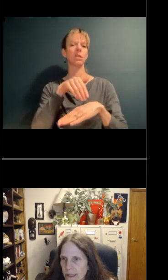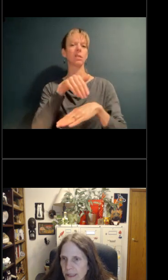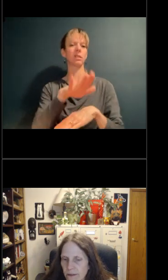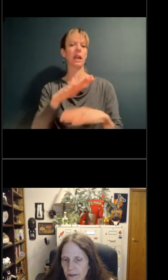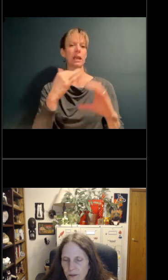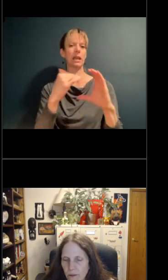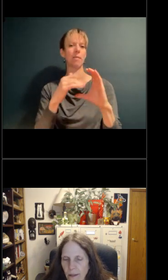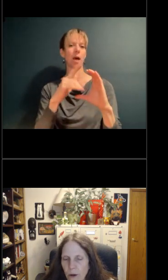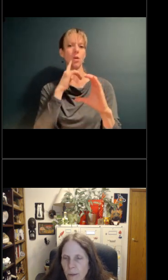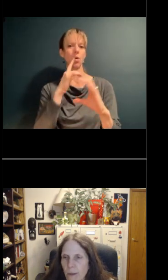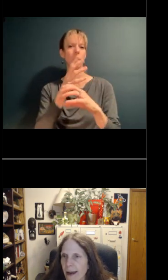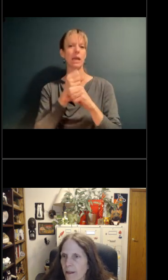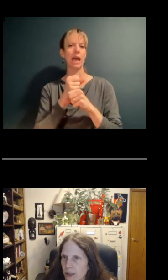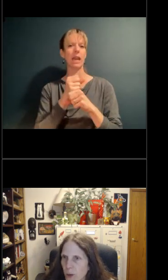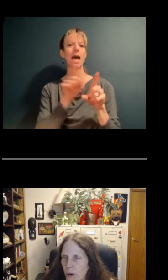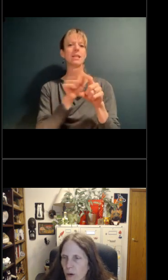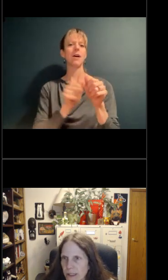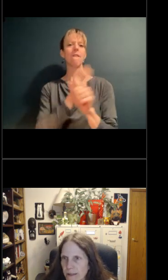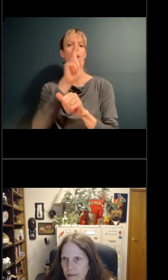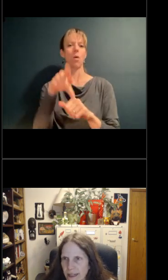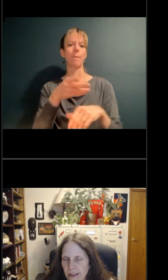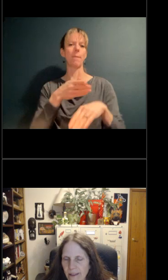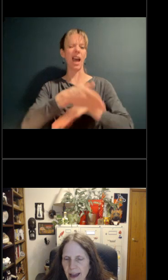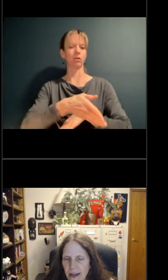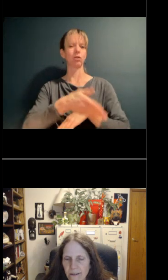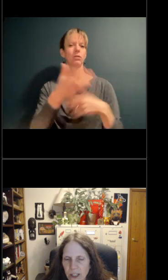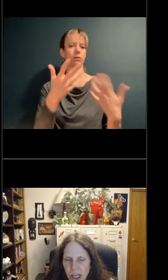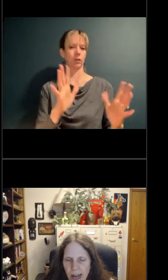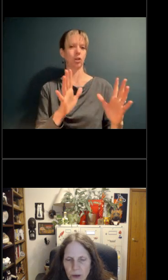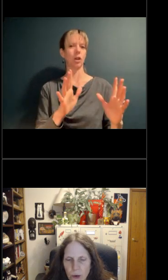you receive as a follow-up, and I will also post the link to that in the chat